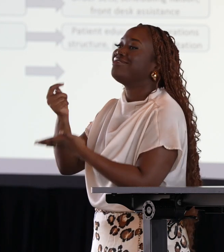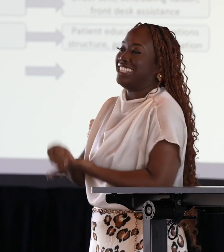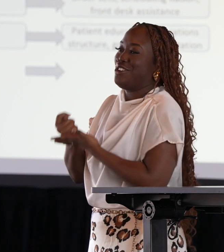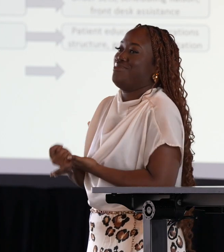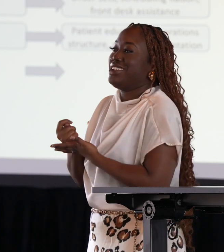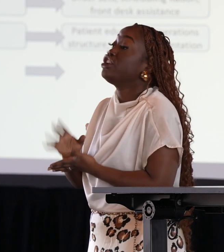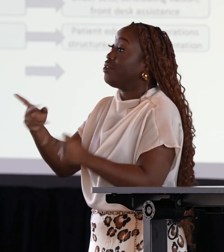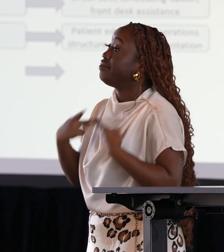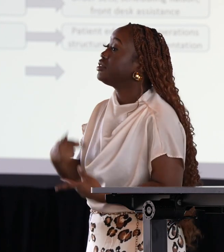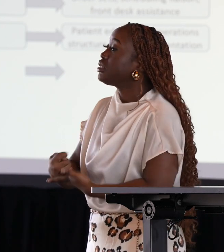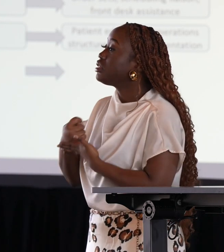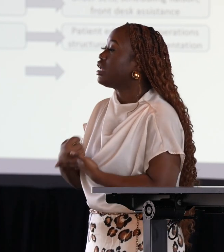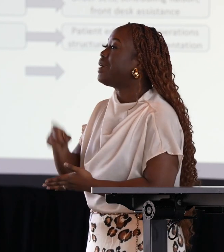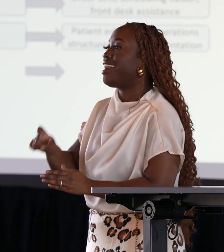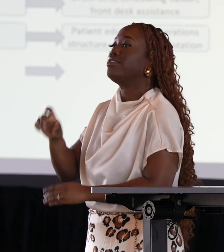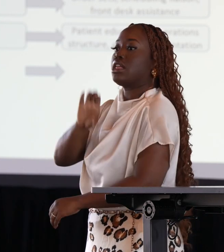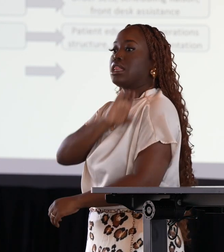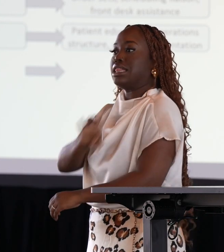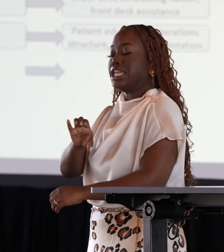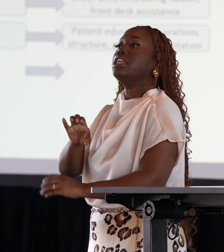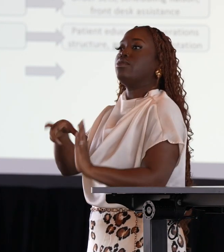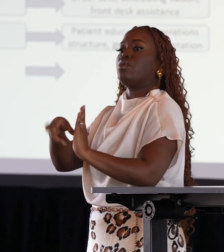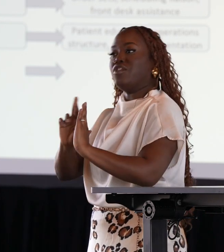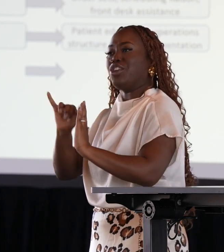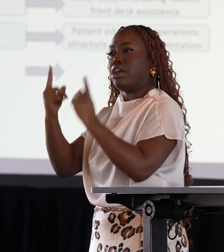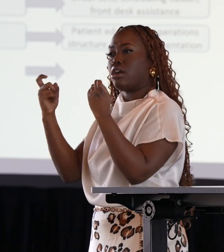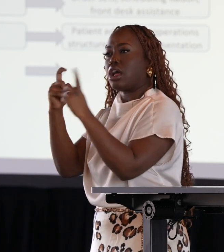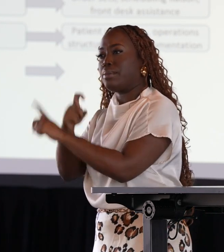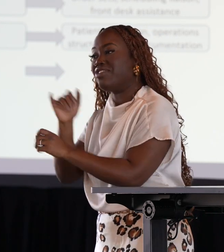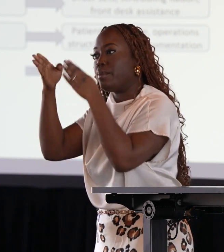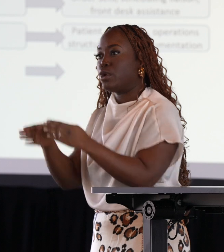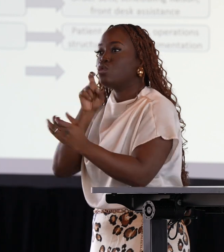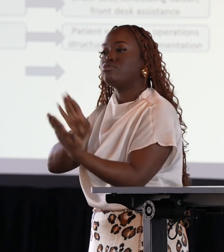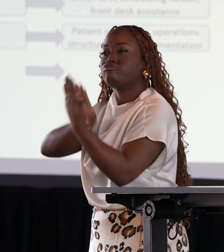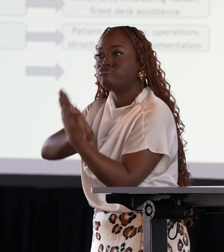skilled physical therapy had to clinically reason through that complexity of that person in front of you. You're not just